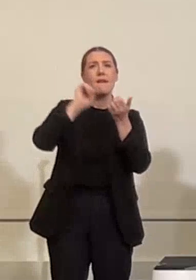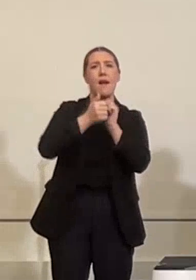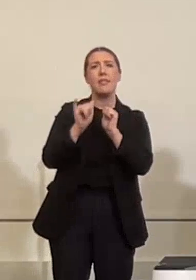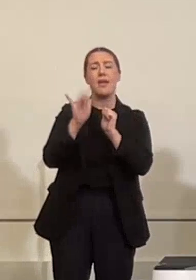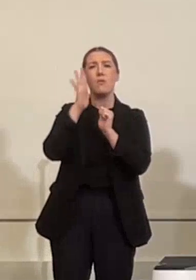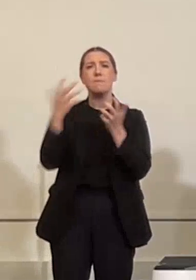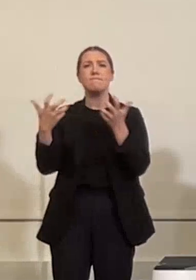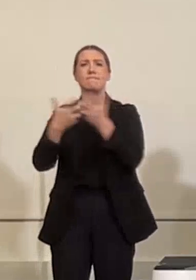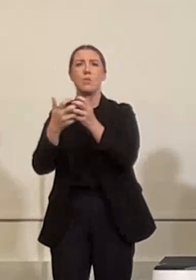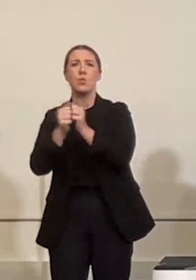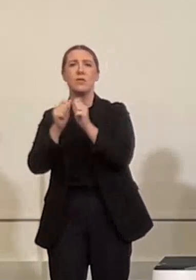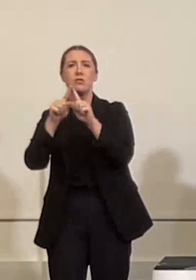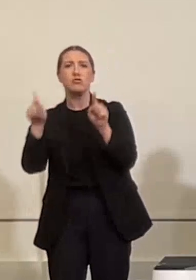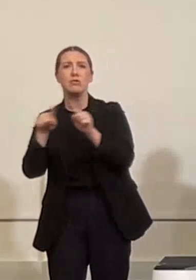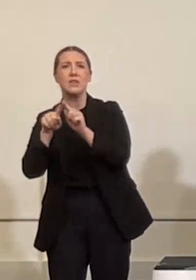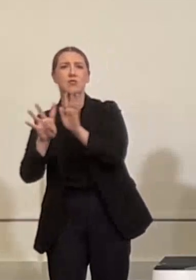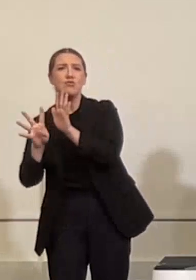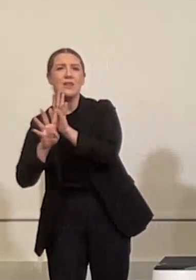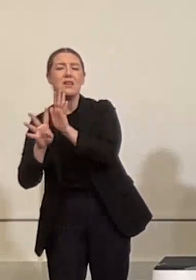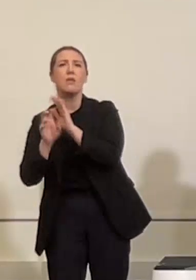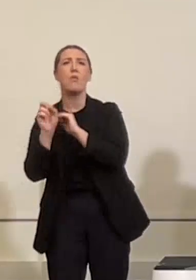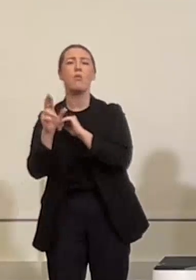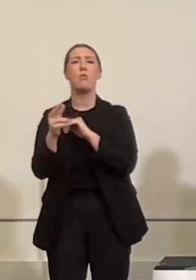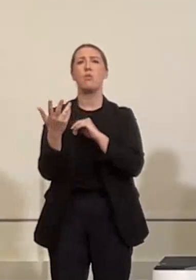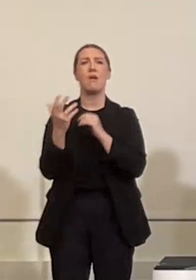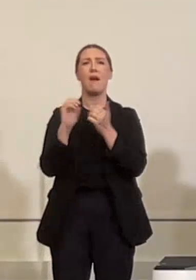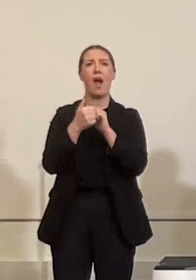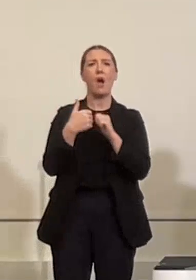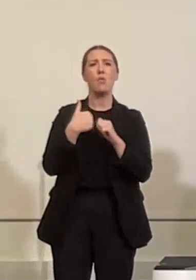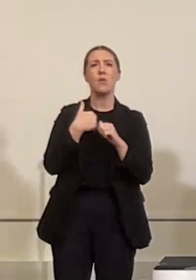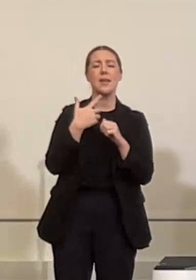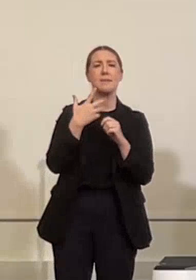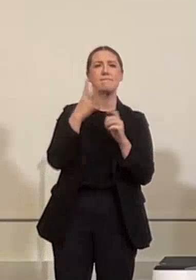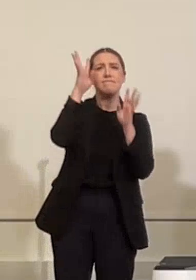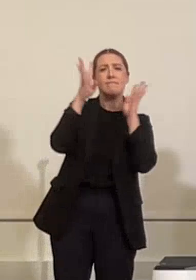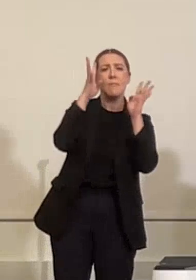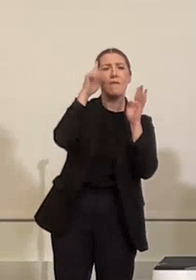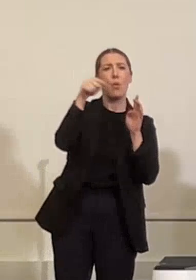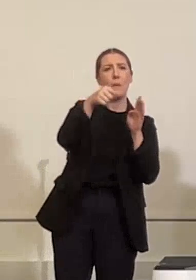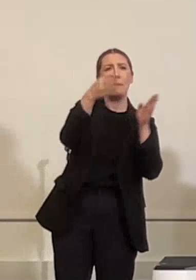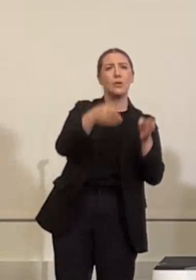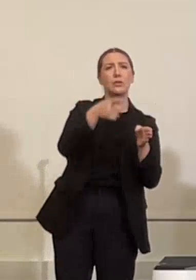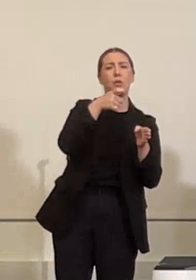work in a screen reader or how would we do this for somebody that might be missing a limb.